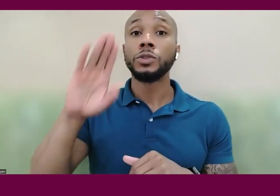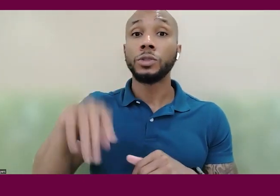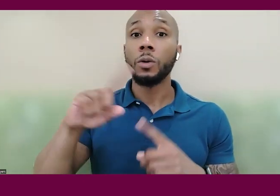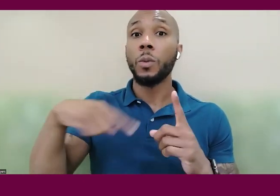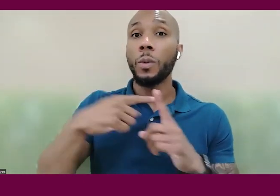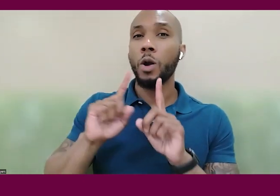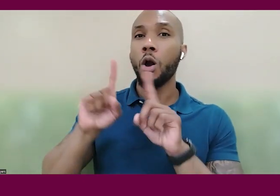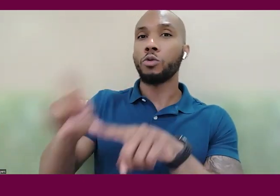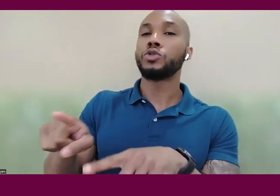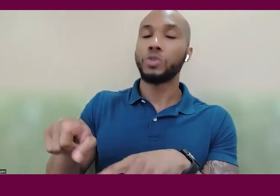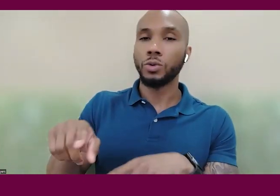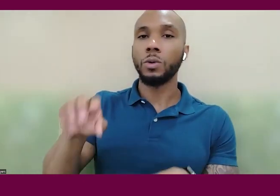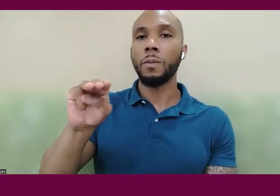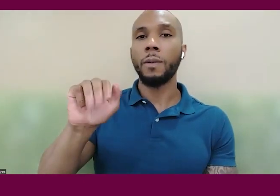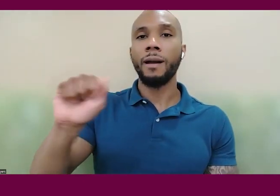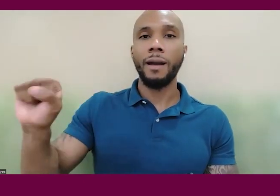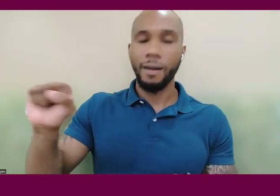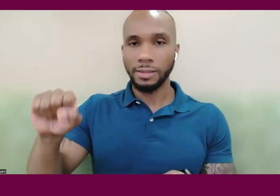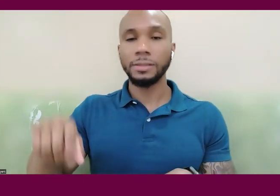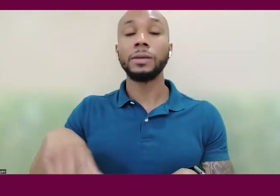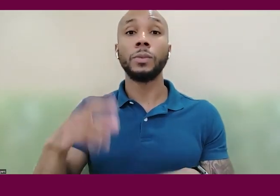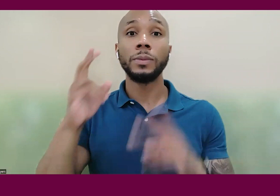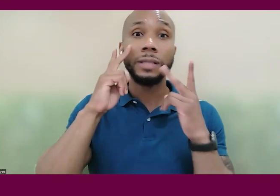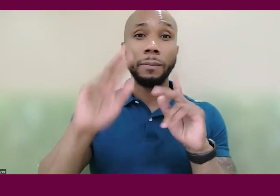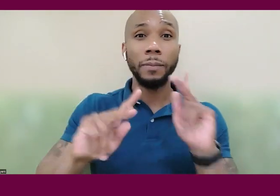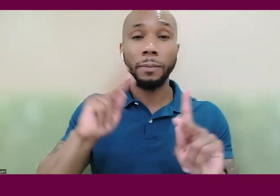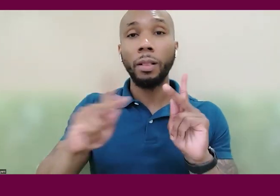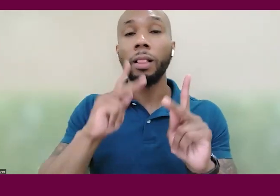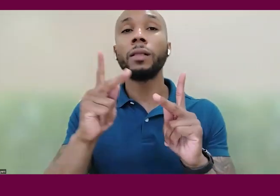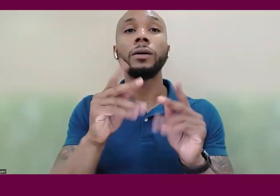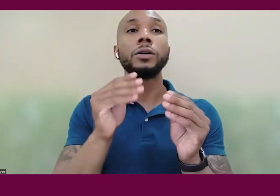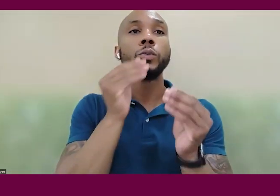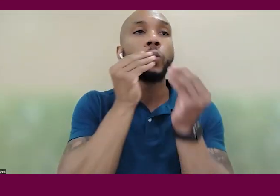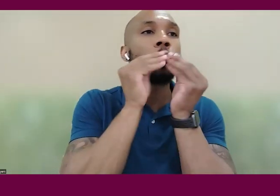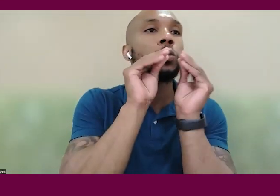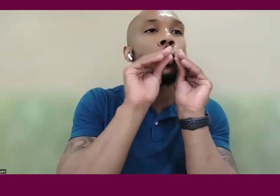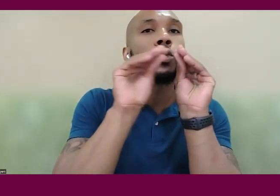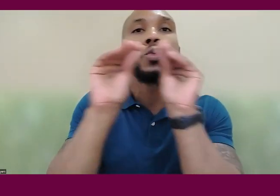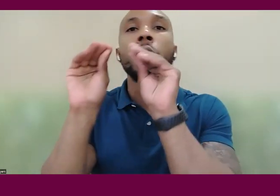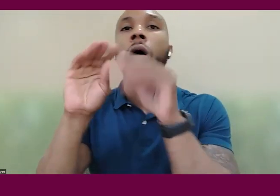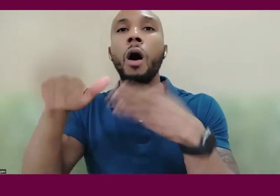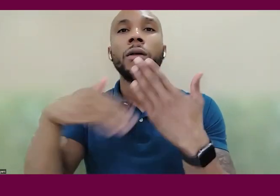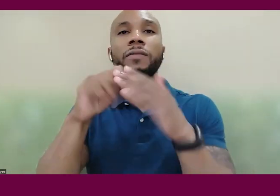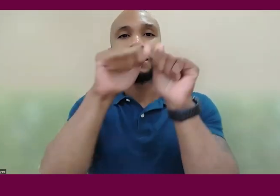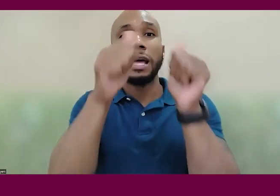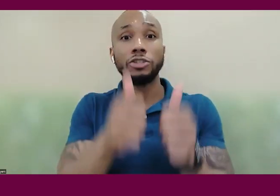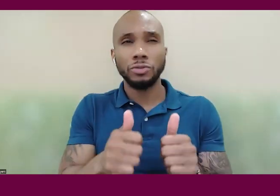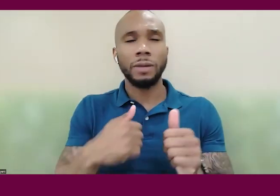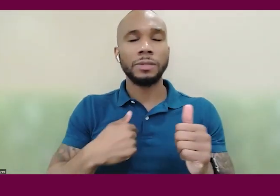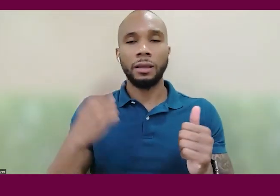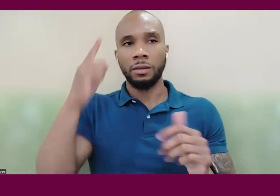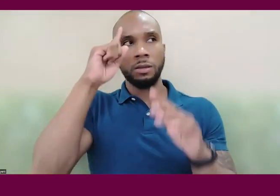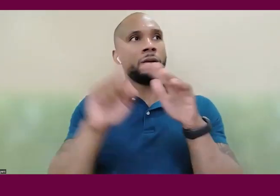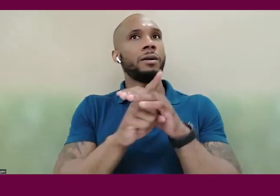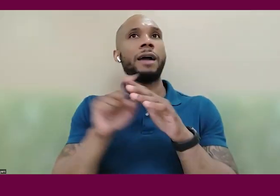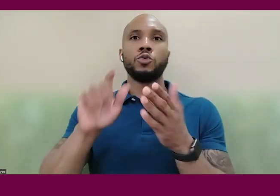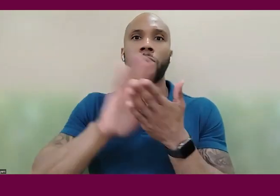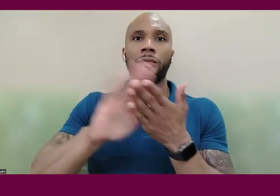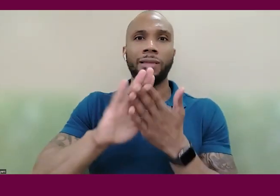When we would go to Mass and we would see people kissing all of these statues, all I could think of is, "My goodness, I've got to clean that later. My God.